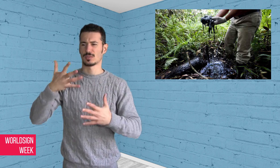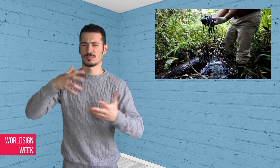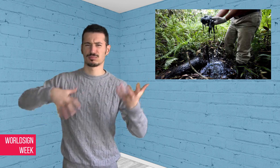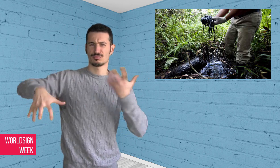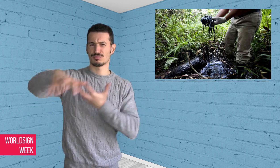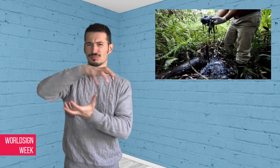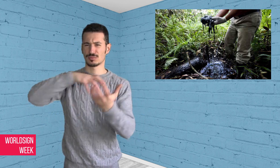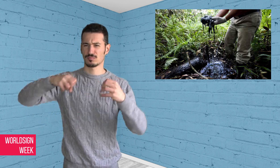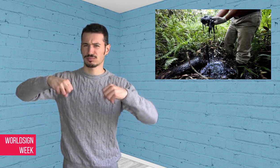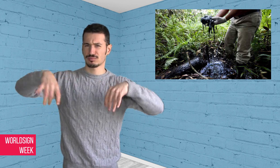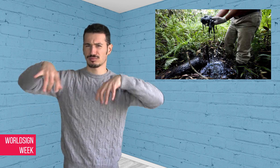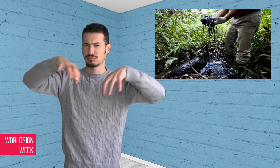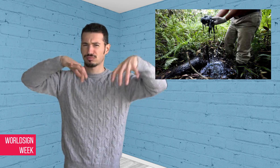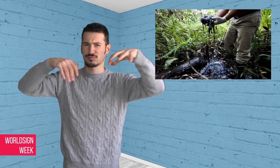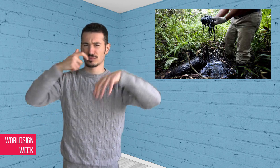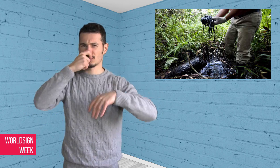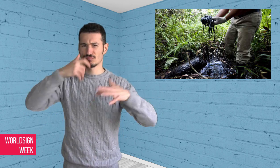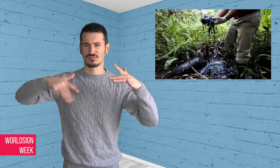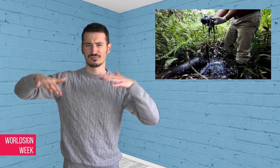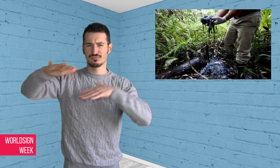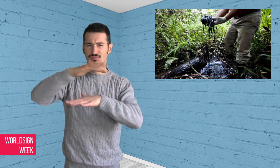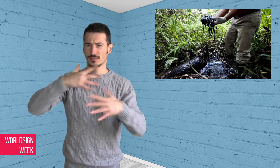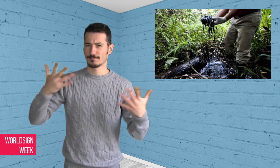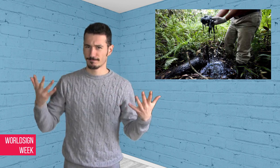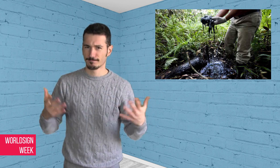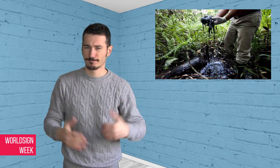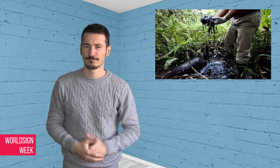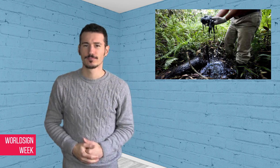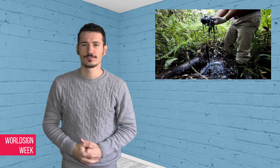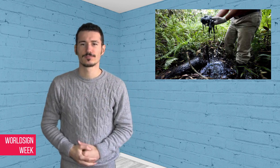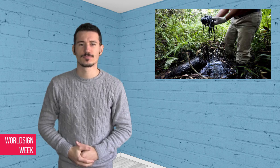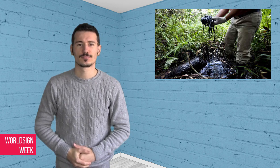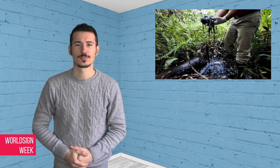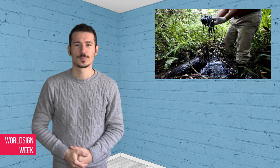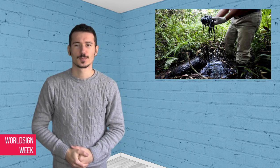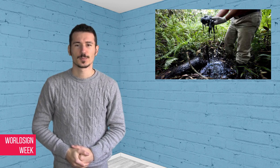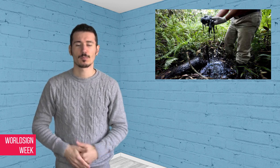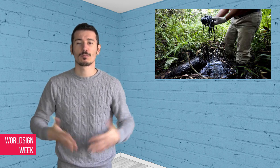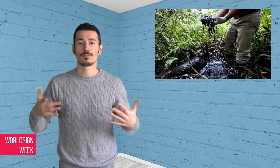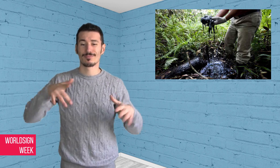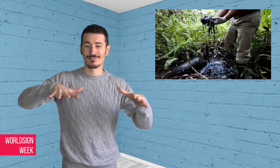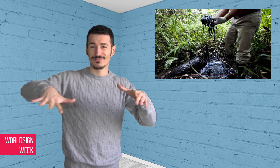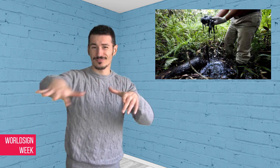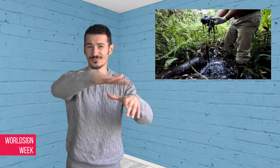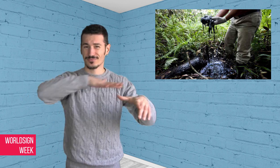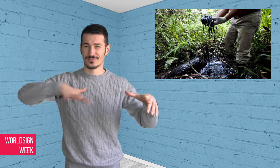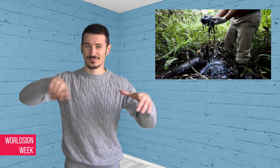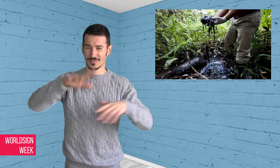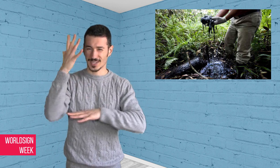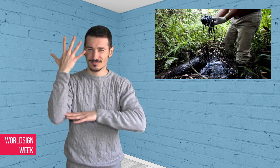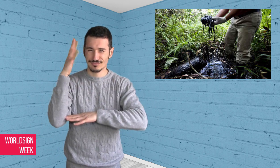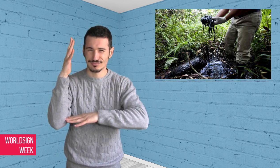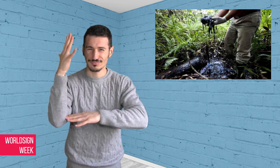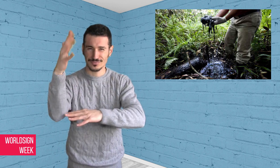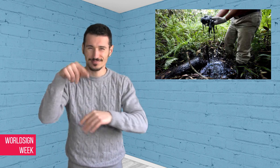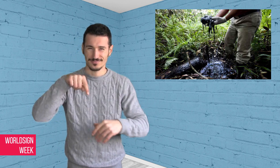of the world’s most biodiverse regions from development and pollution.